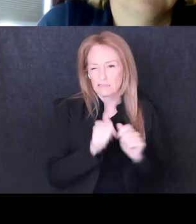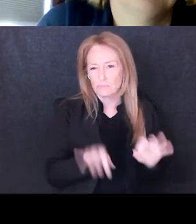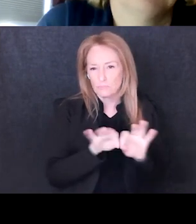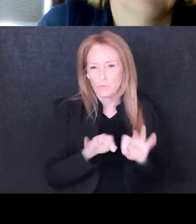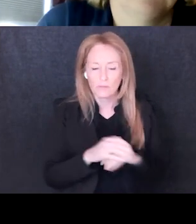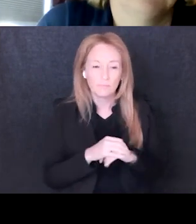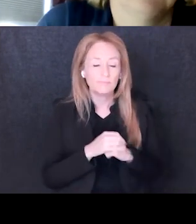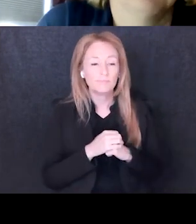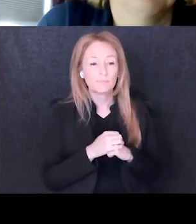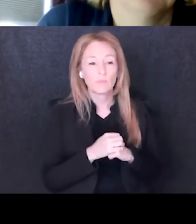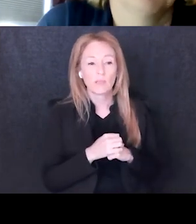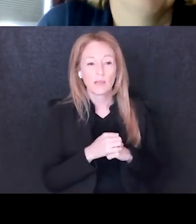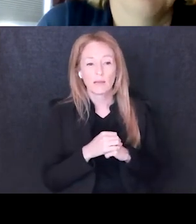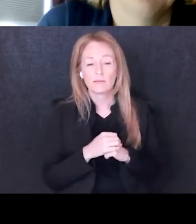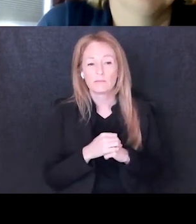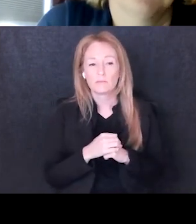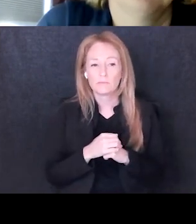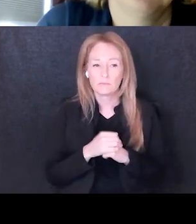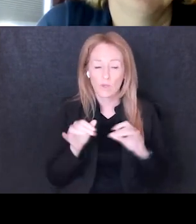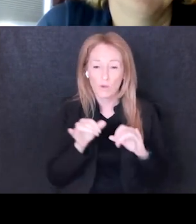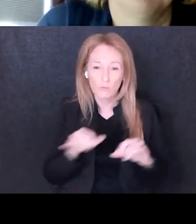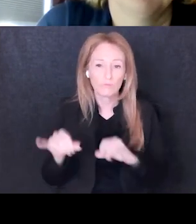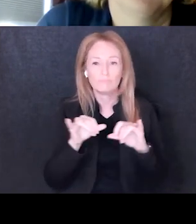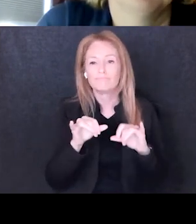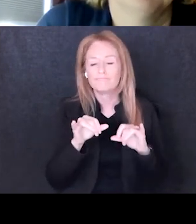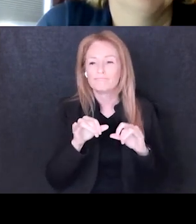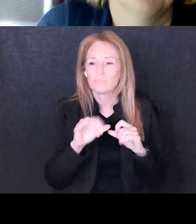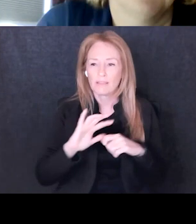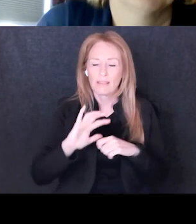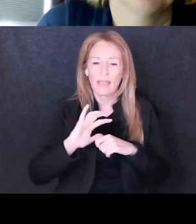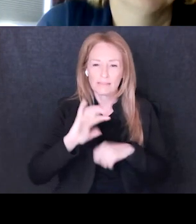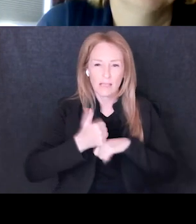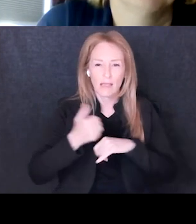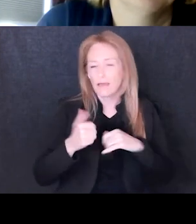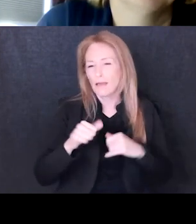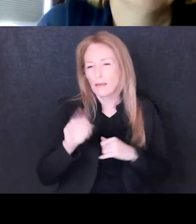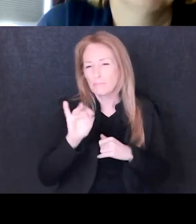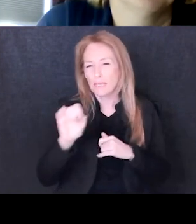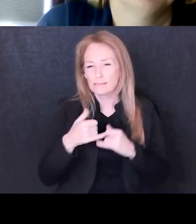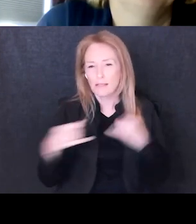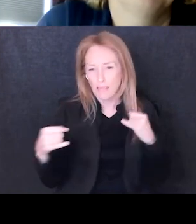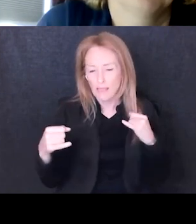THEY CREATE A BASELINE FOR THE SERVICES IN THE REGION.